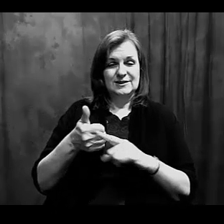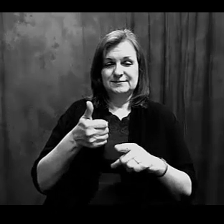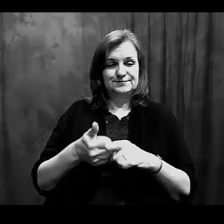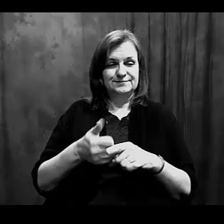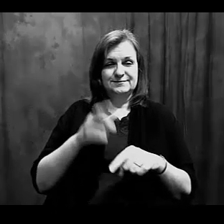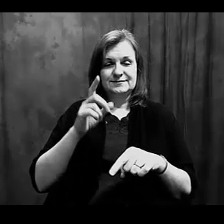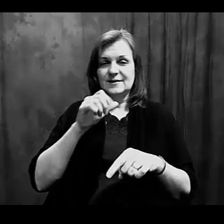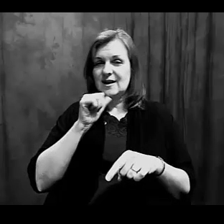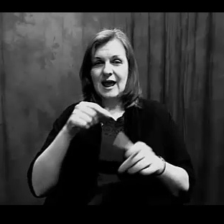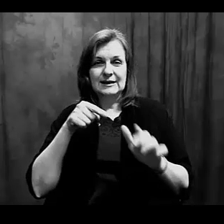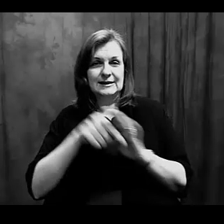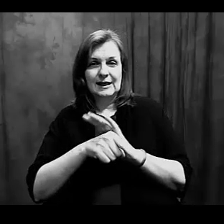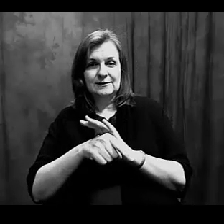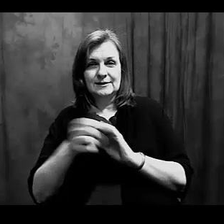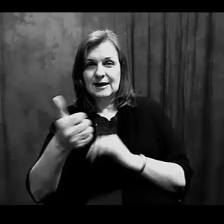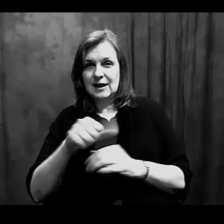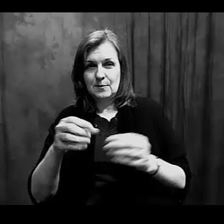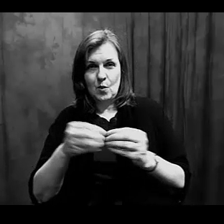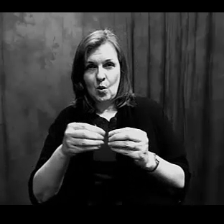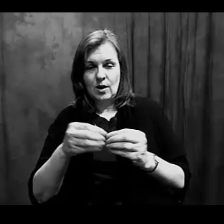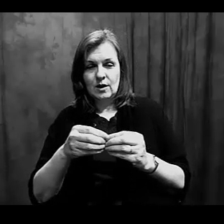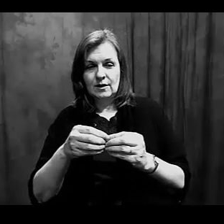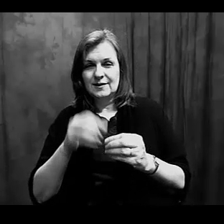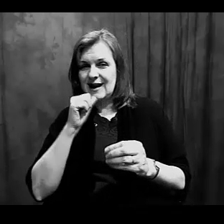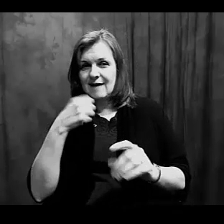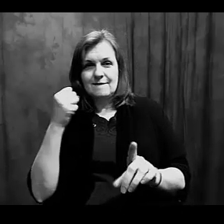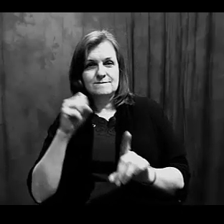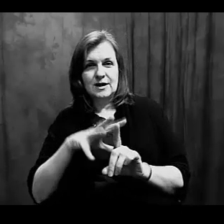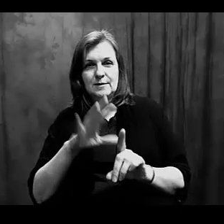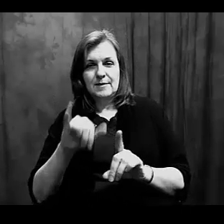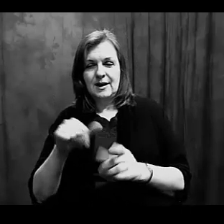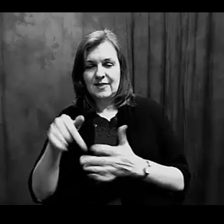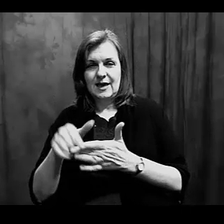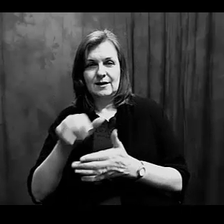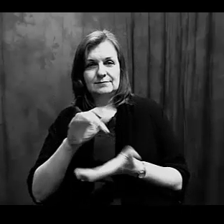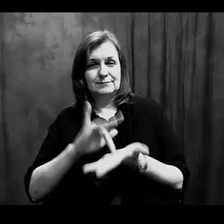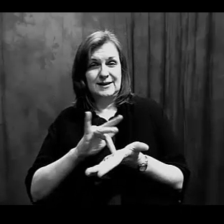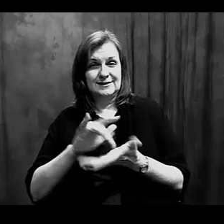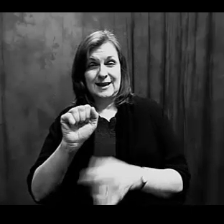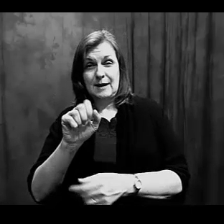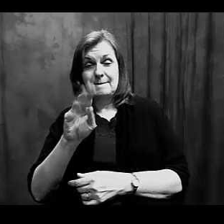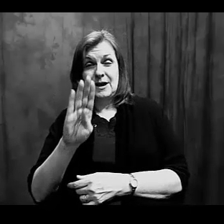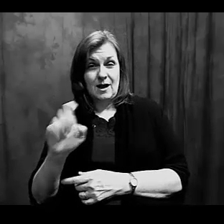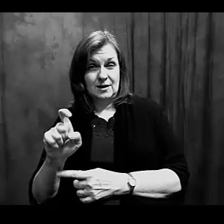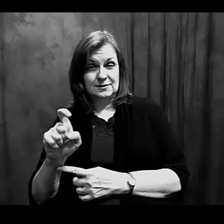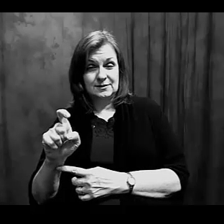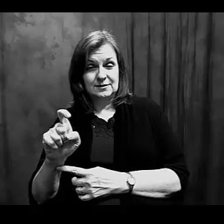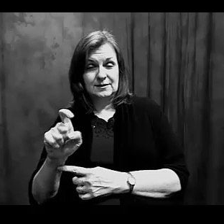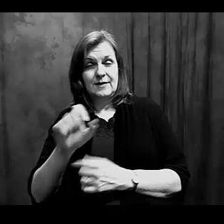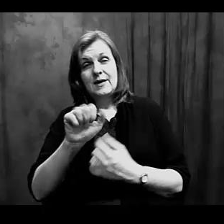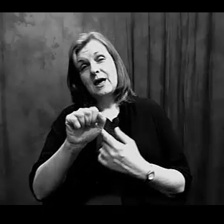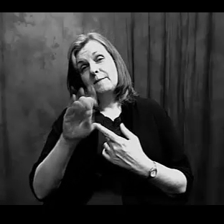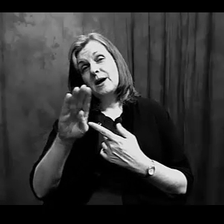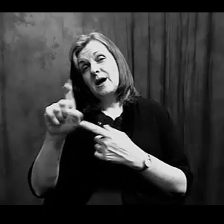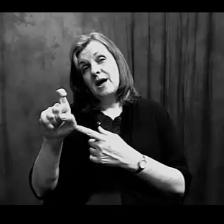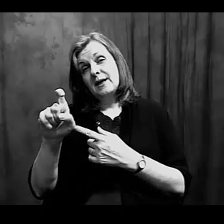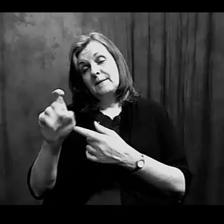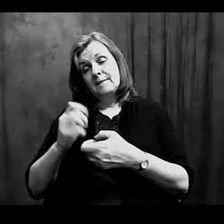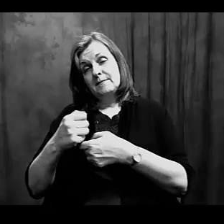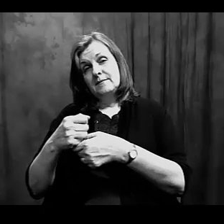the bacteria are no longer eliminated or affected by the antibiotics